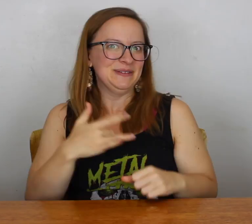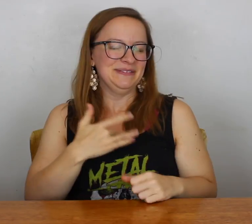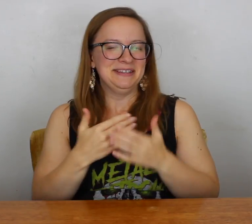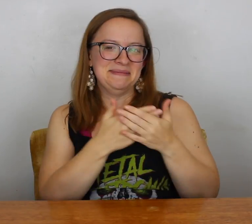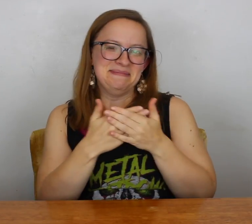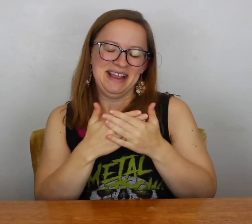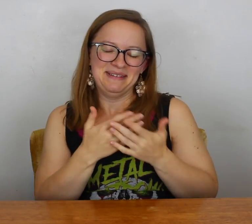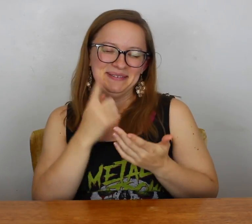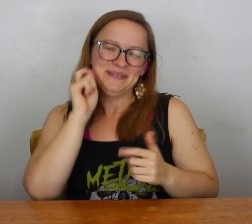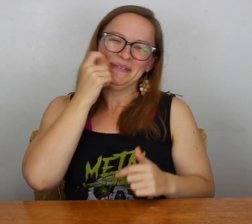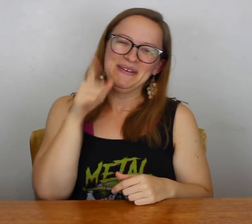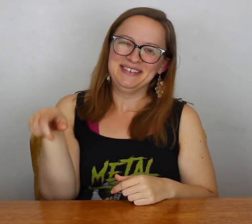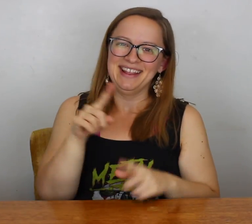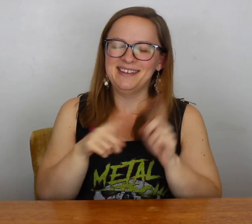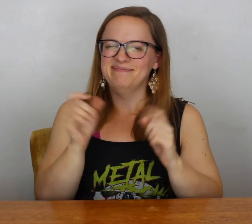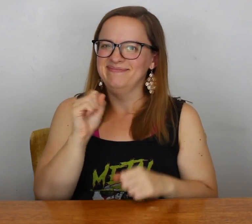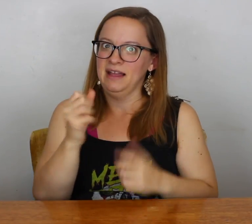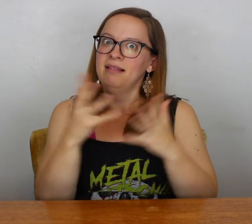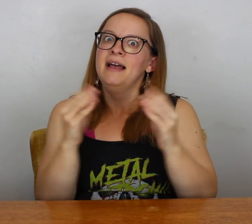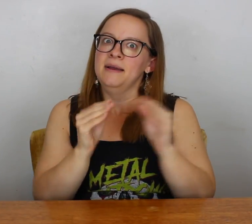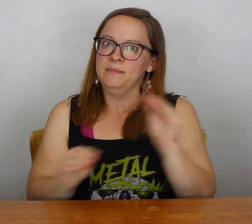both able to feel the baby move which was cool for them.